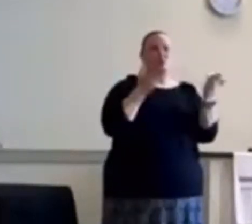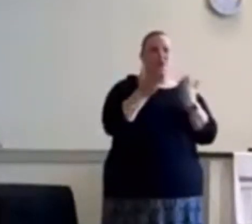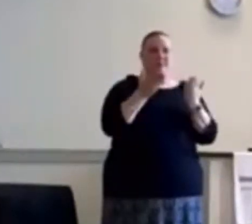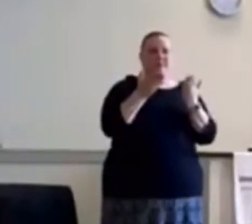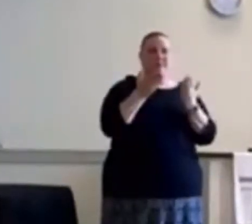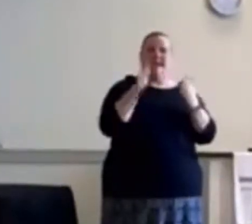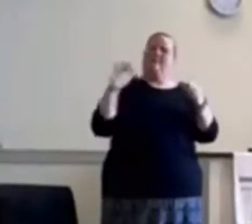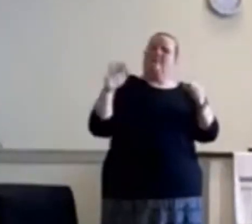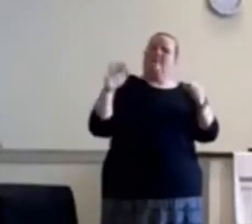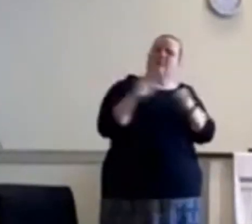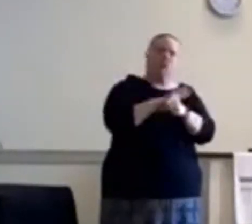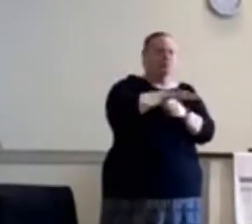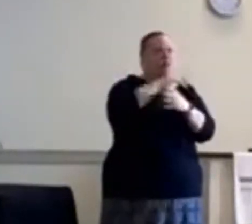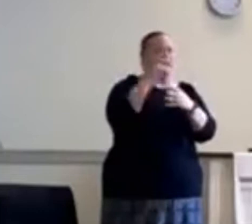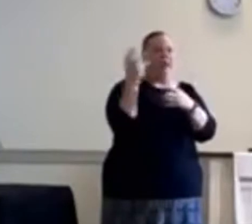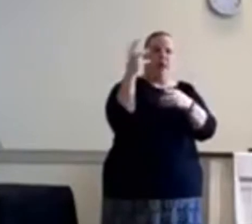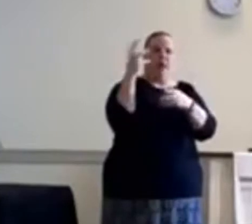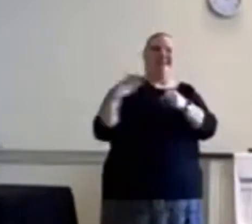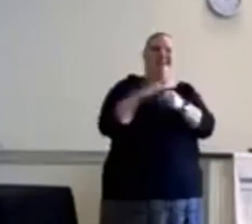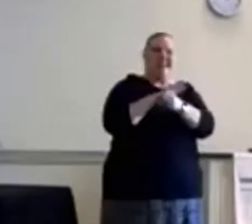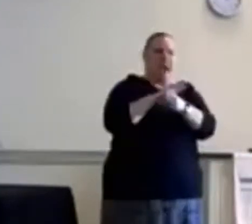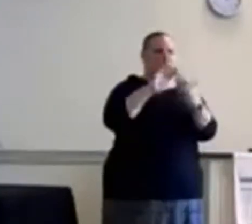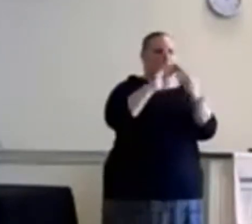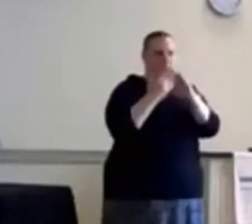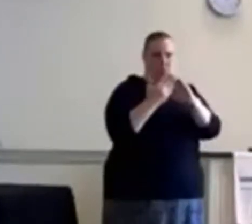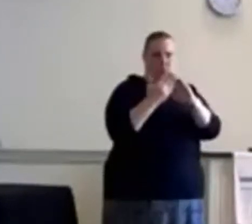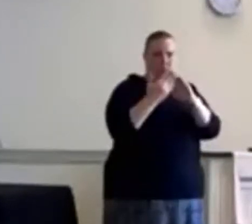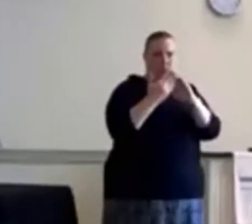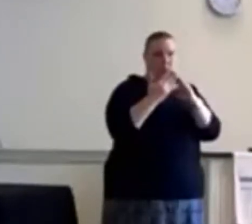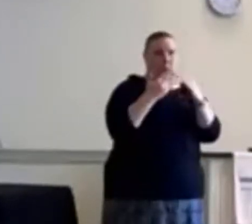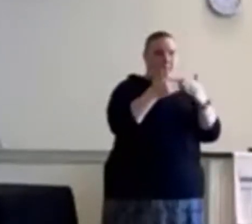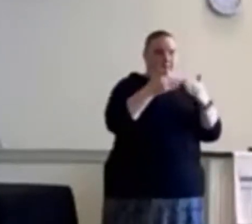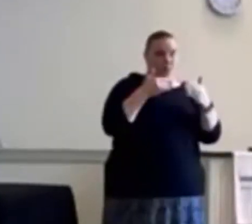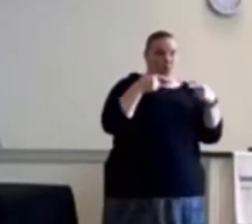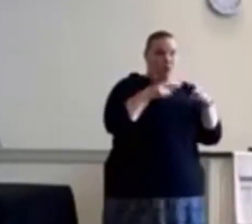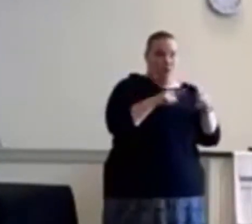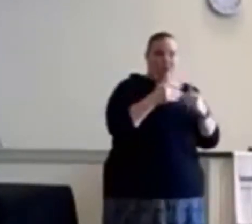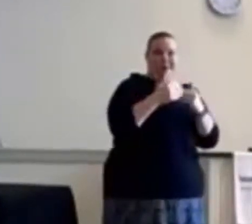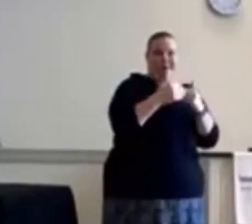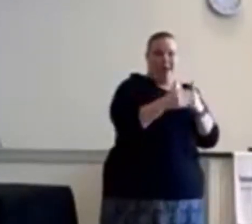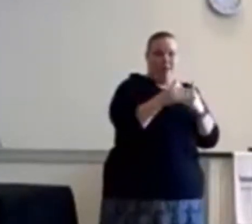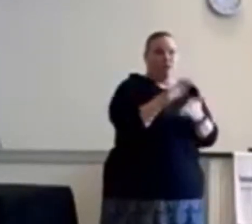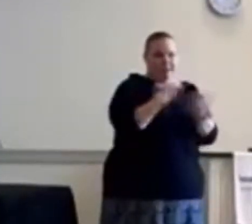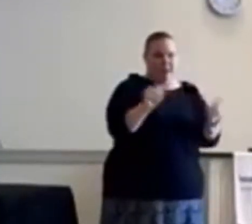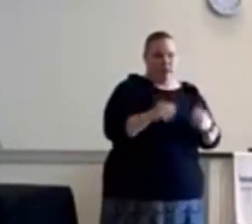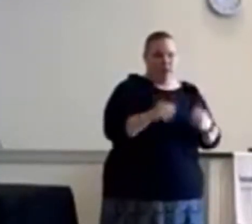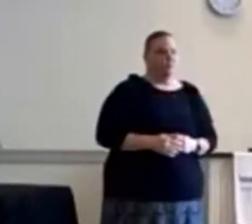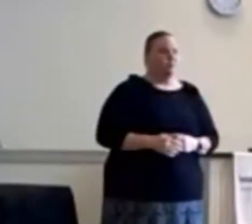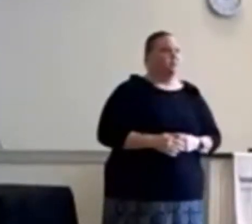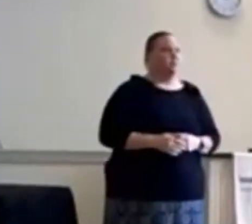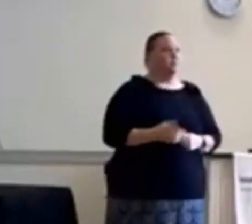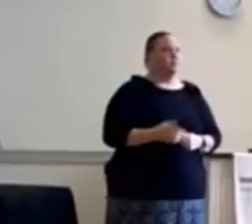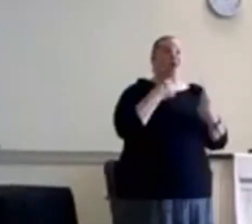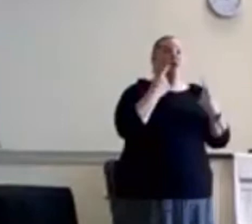of the whole community before during and after disasters. We achieve our mission